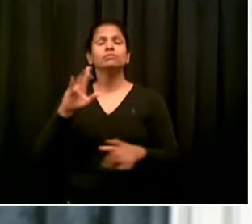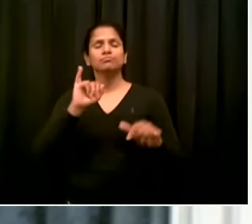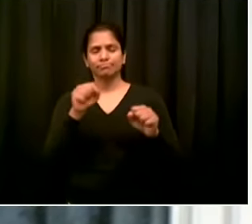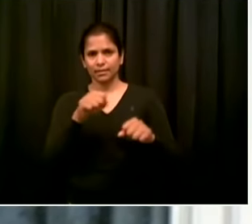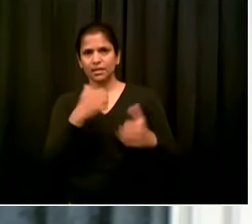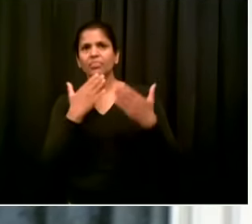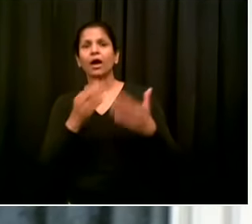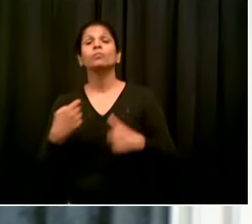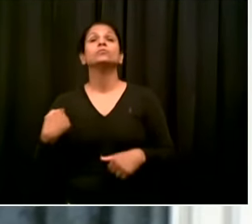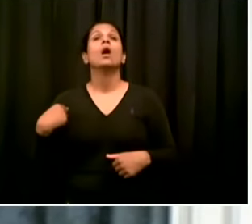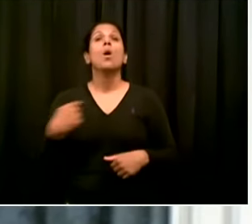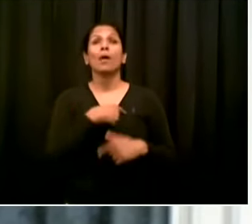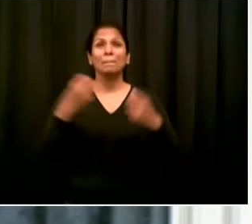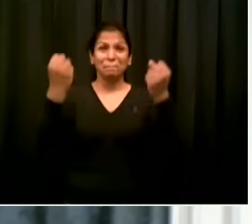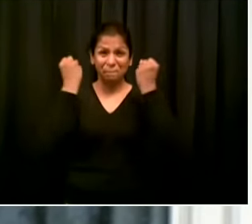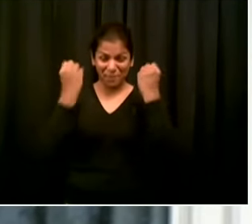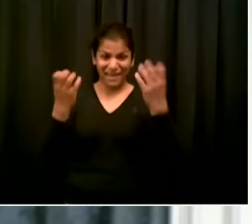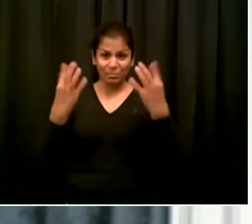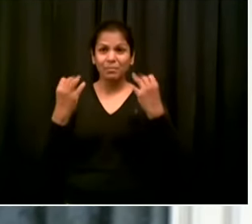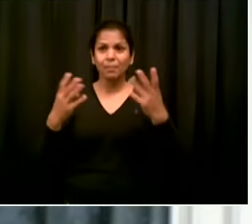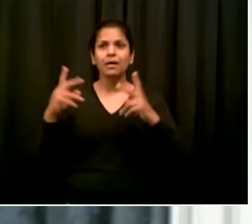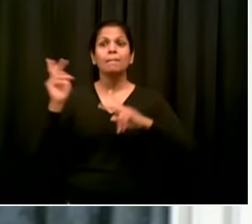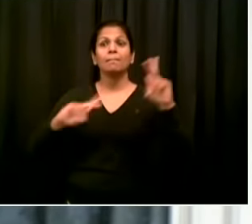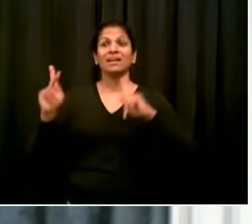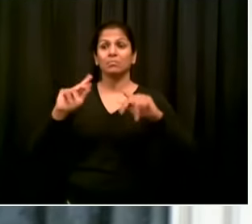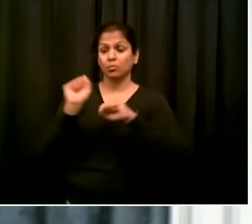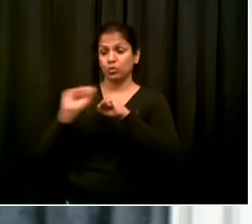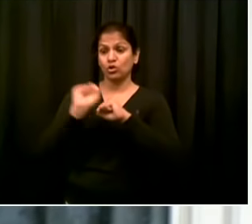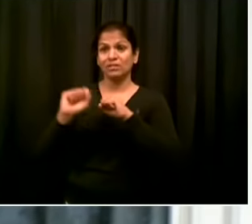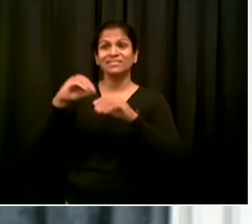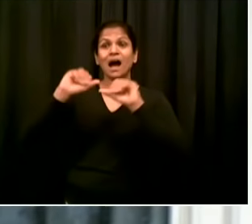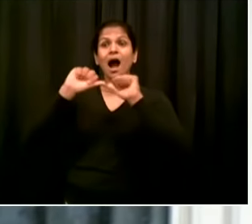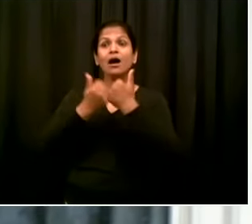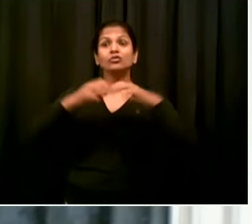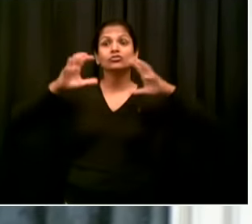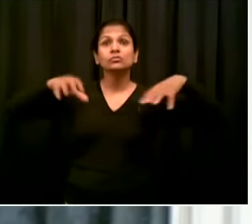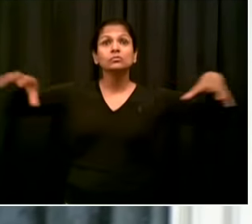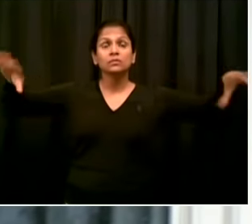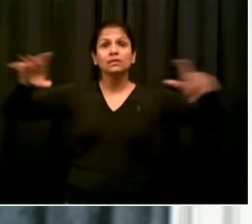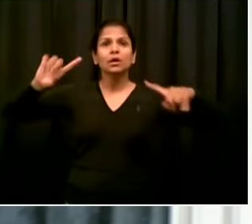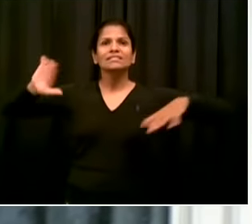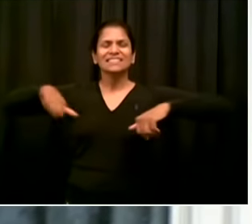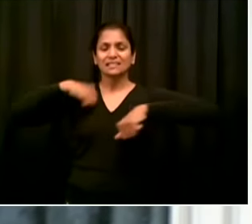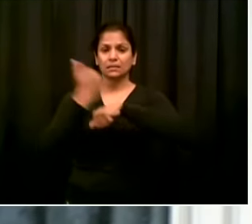GOOD